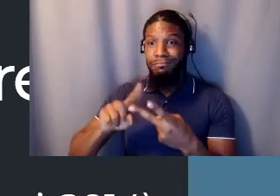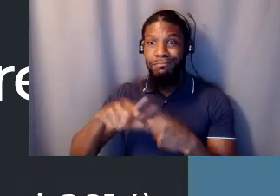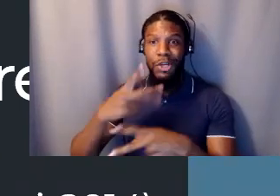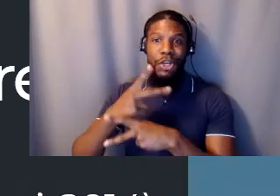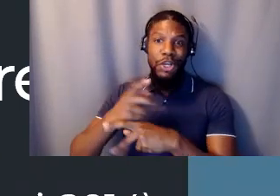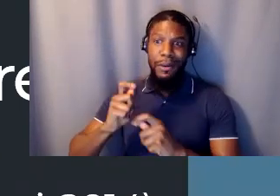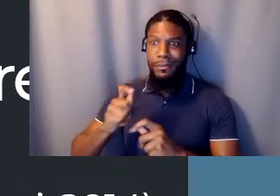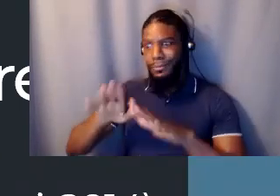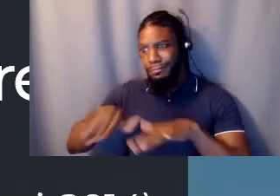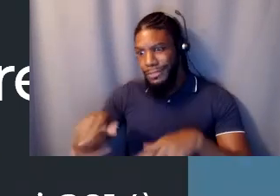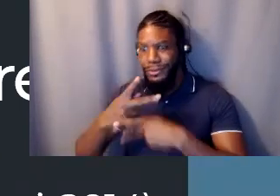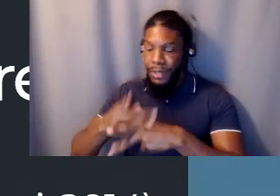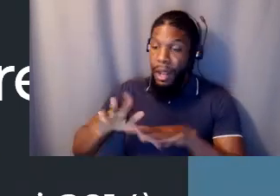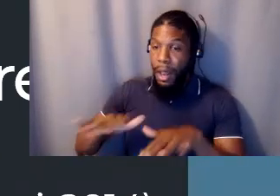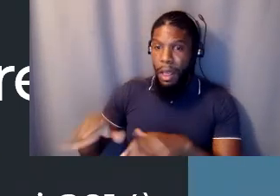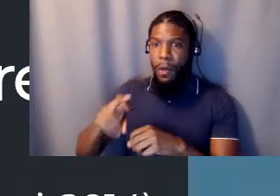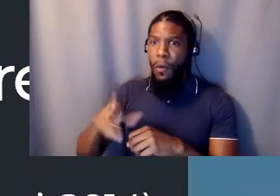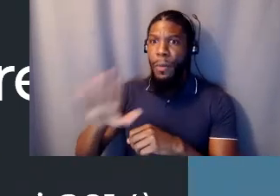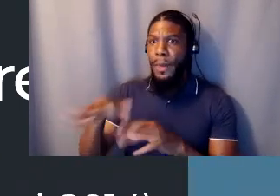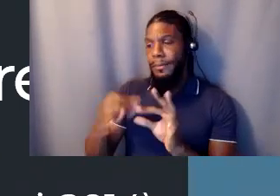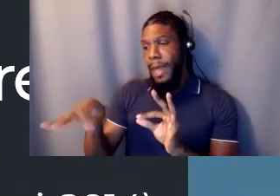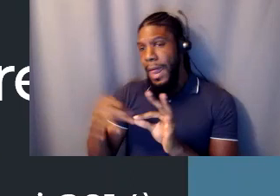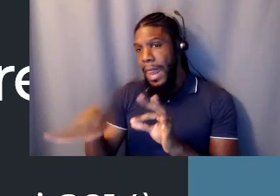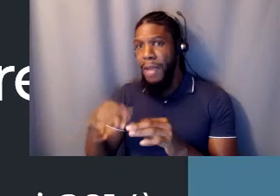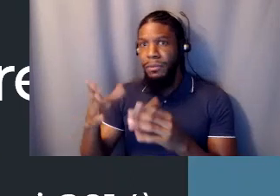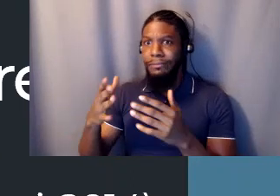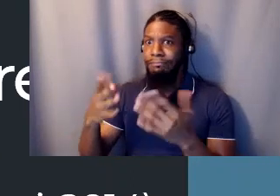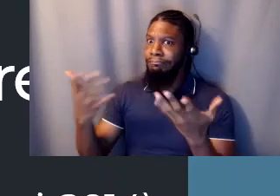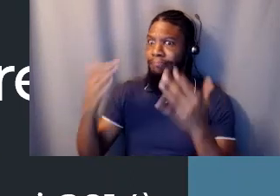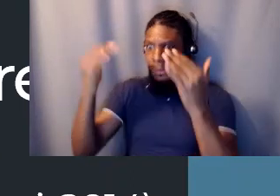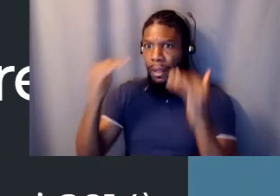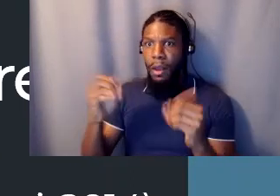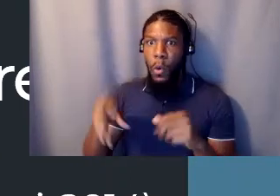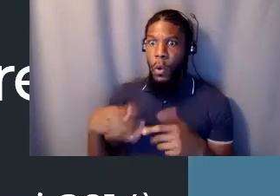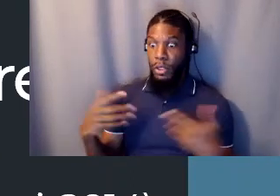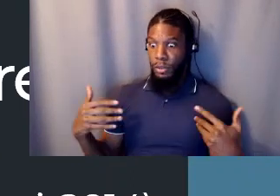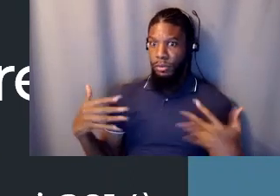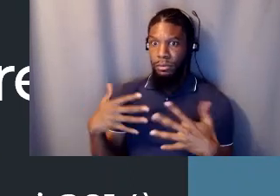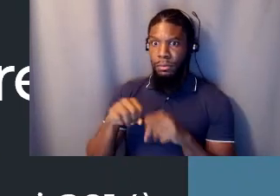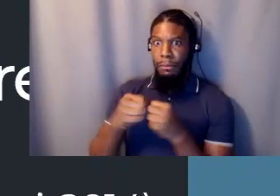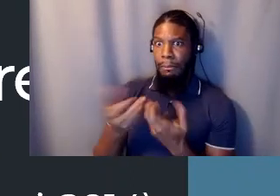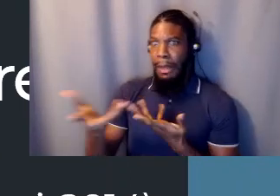or the space wasn't physically accessible or there was social anxiety or they were on study abroad.